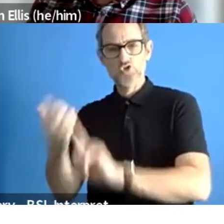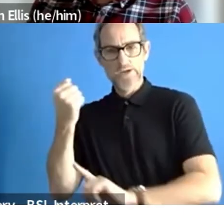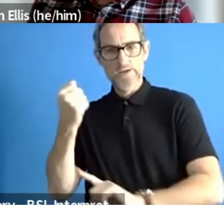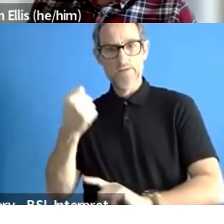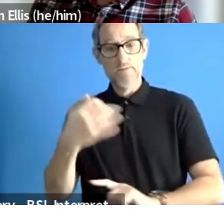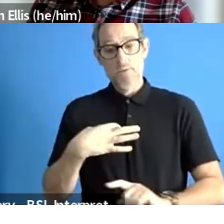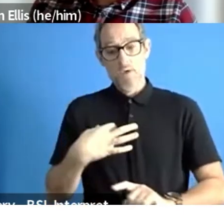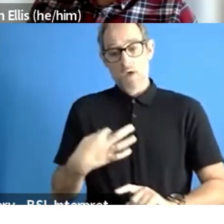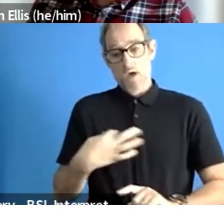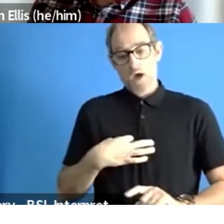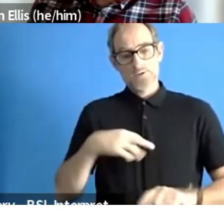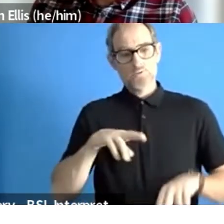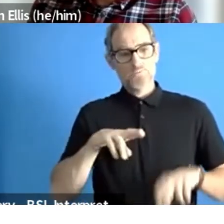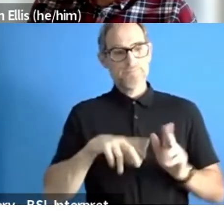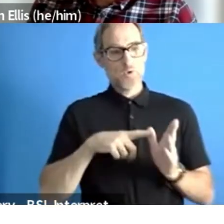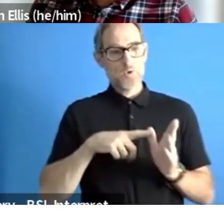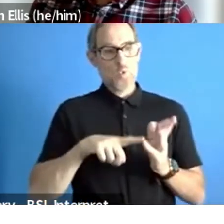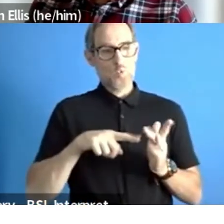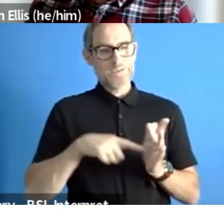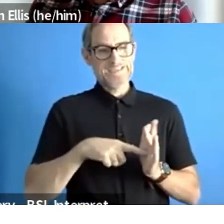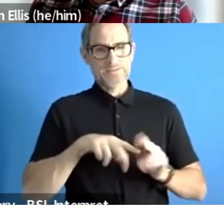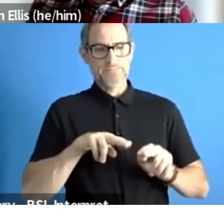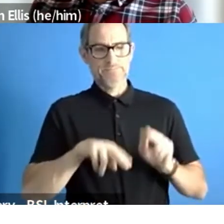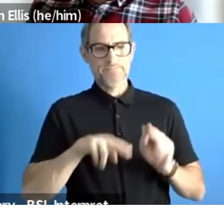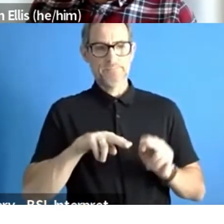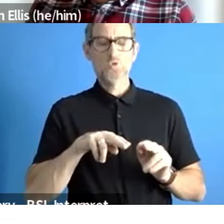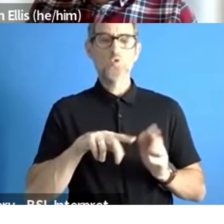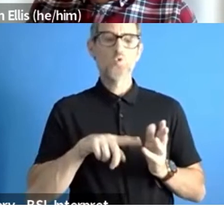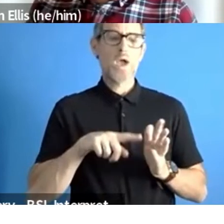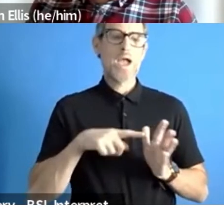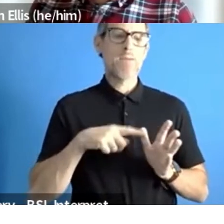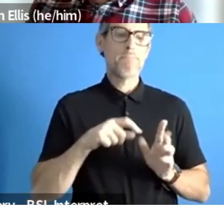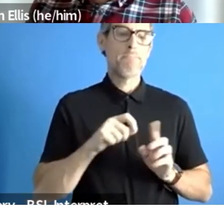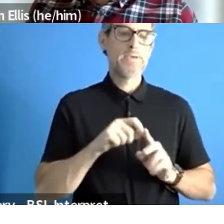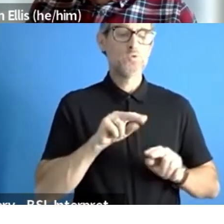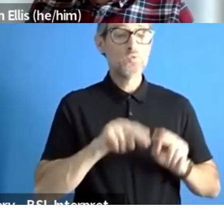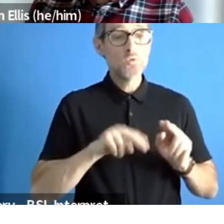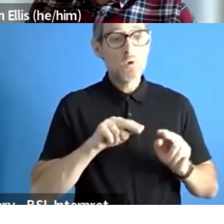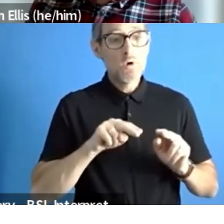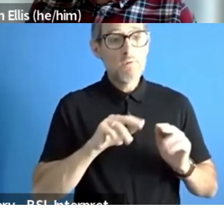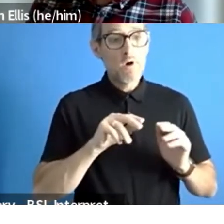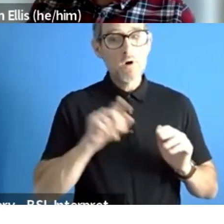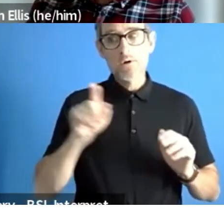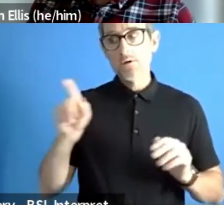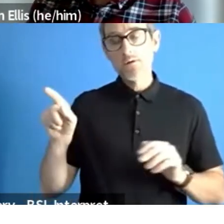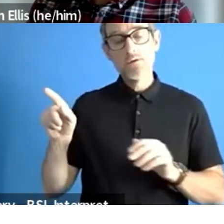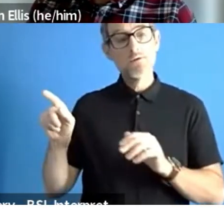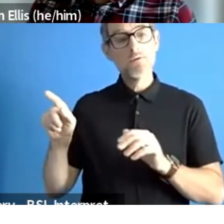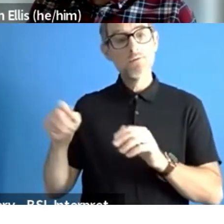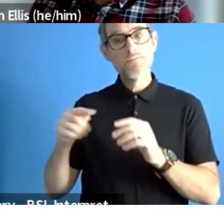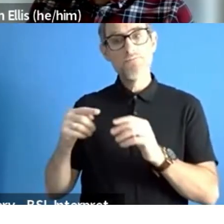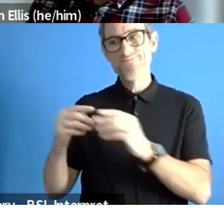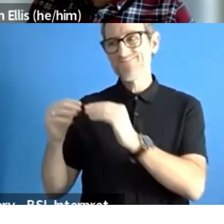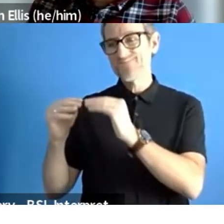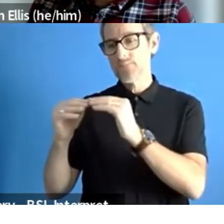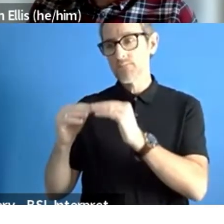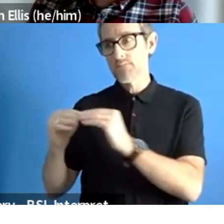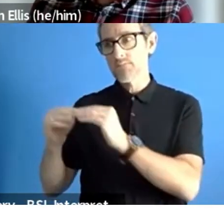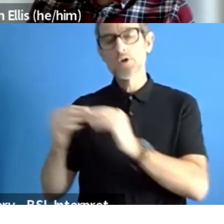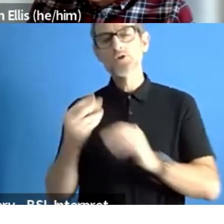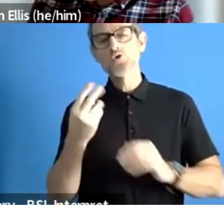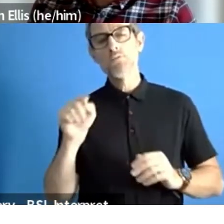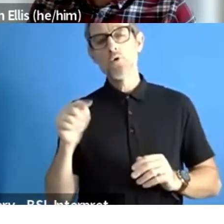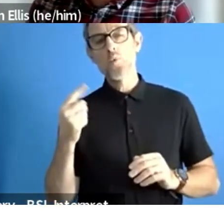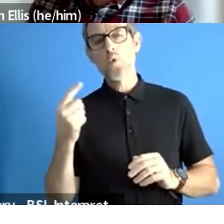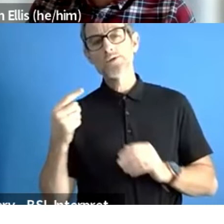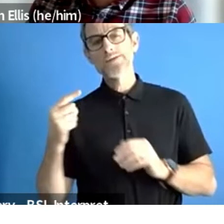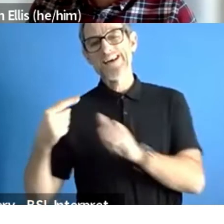required originally I was assessing the level of compliance of 2.1 AAA